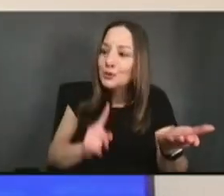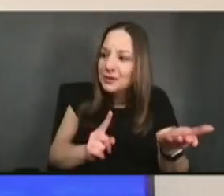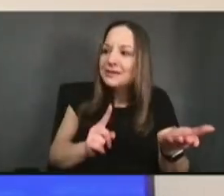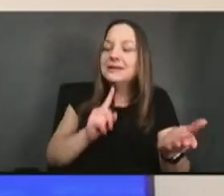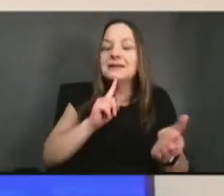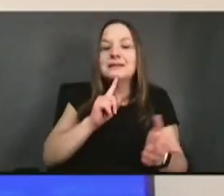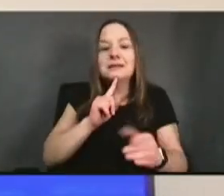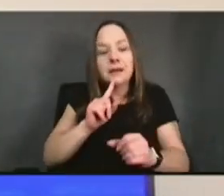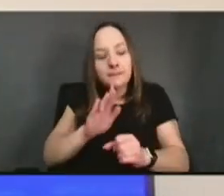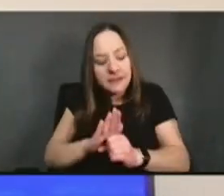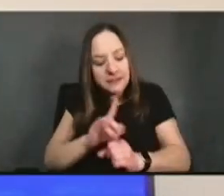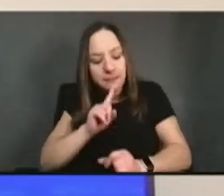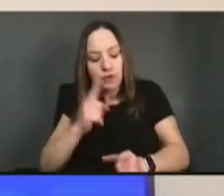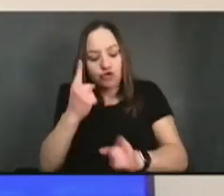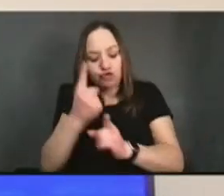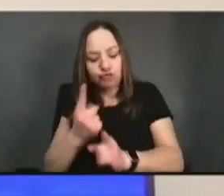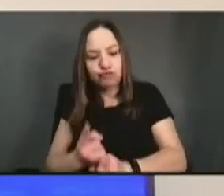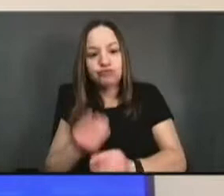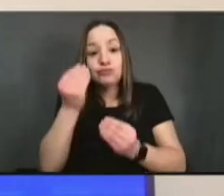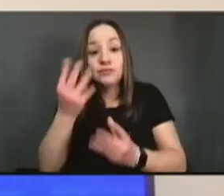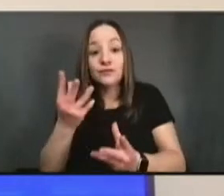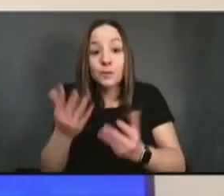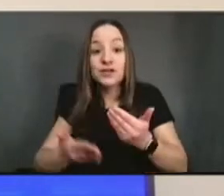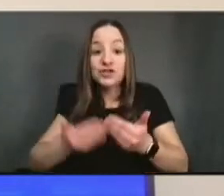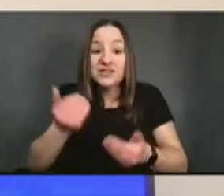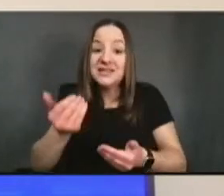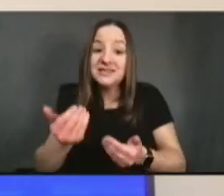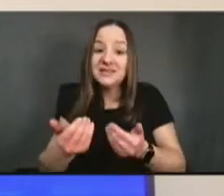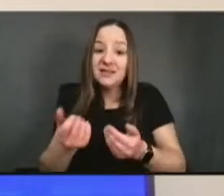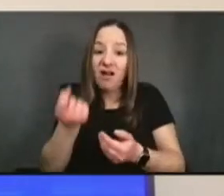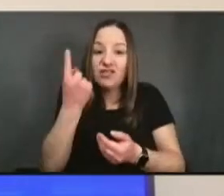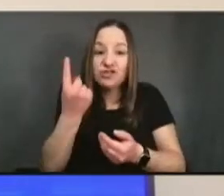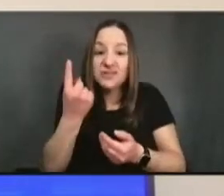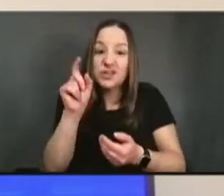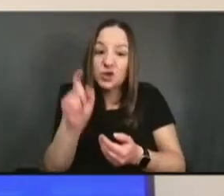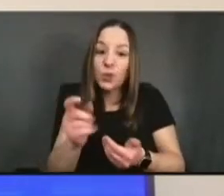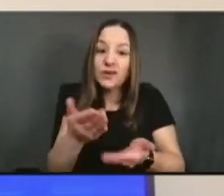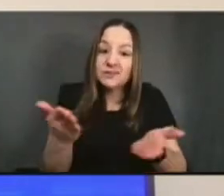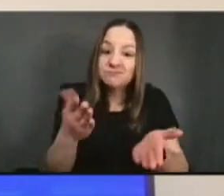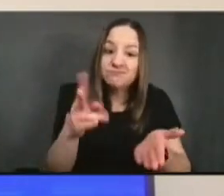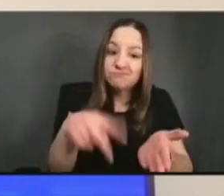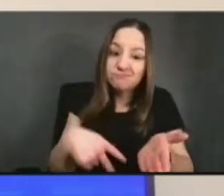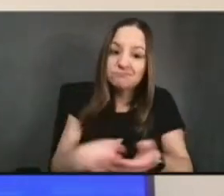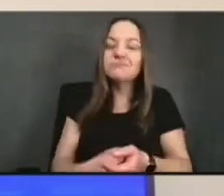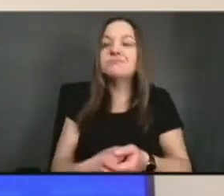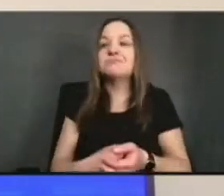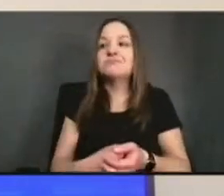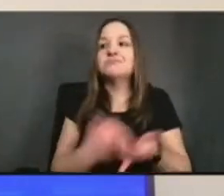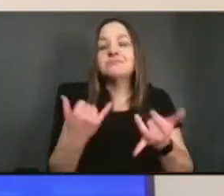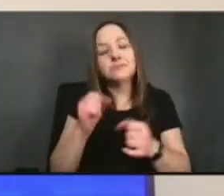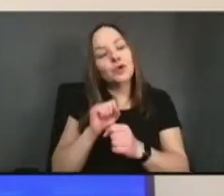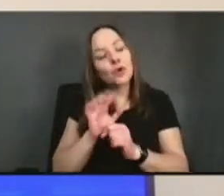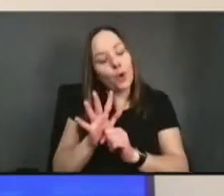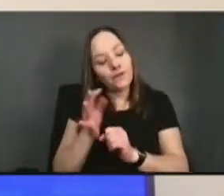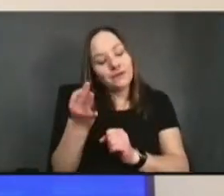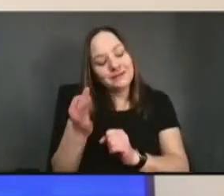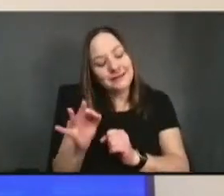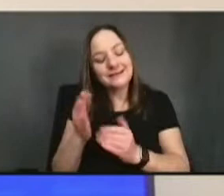lot of effort into making sure that the right information is there. And that it's easy to